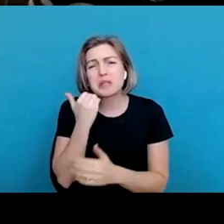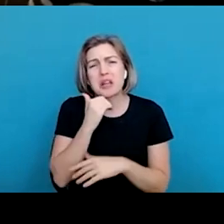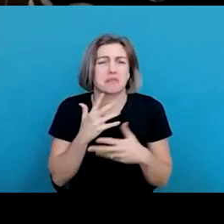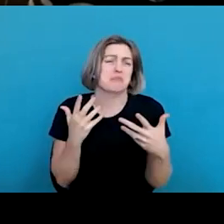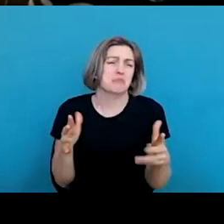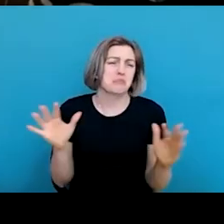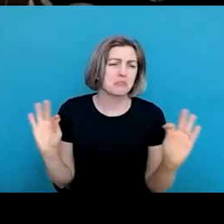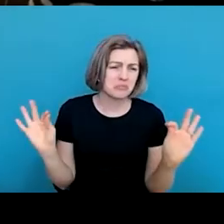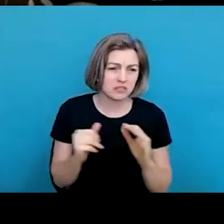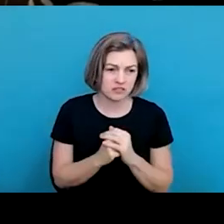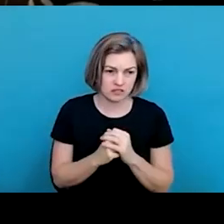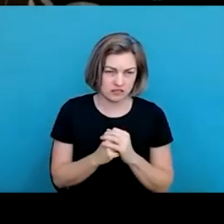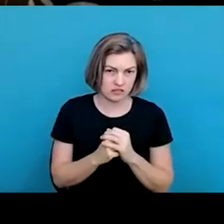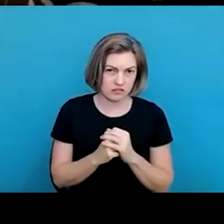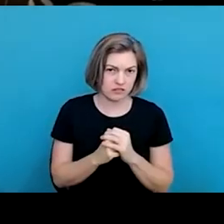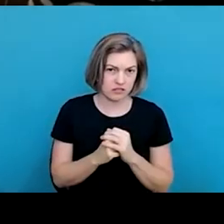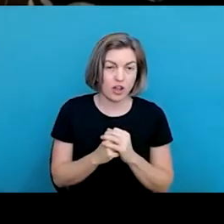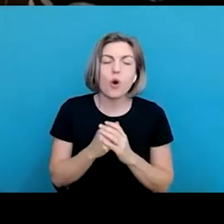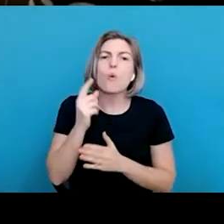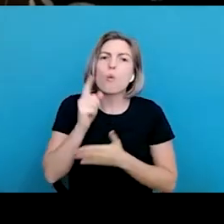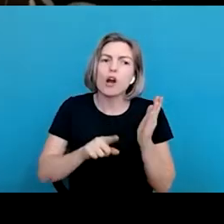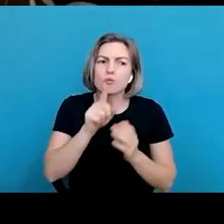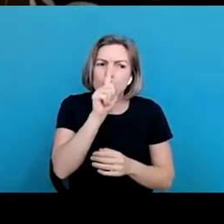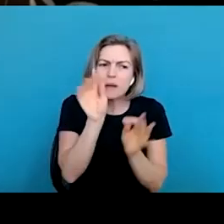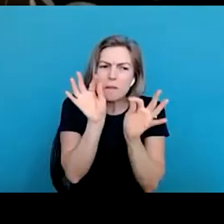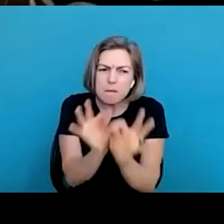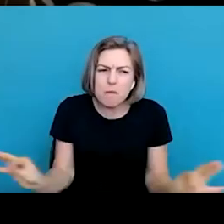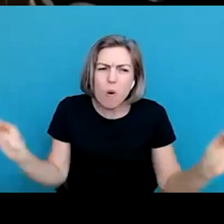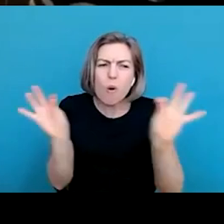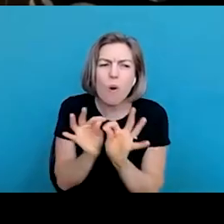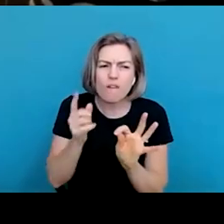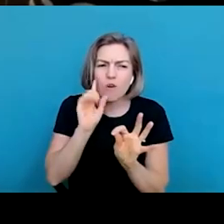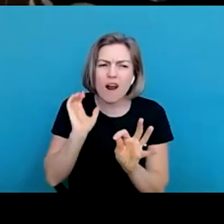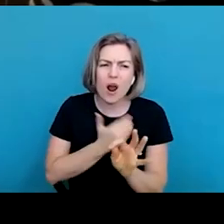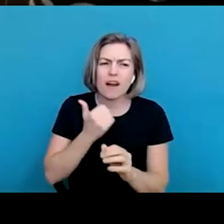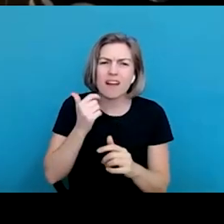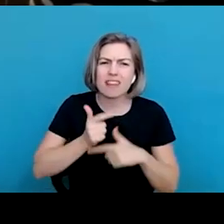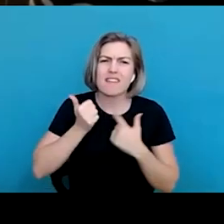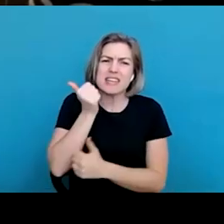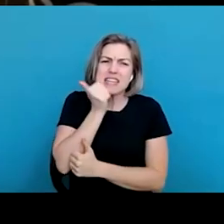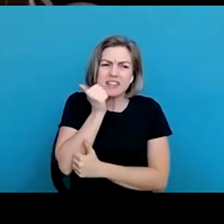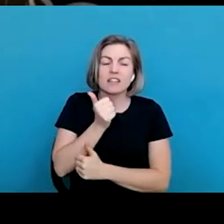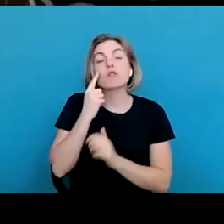What is embedded in our lives on a regular basis? Would you be willing -- like right now I am wearing my air pod pros.